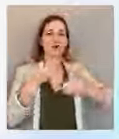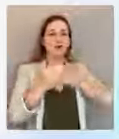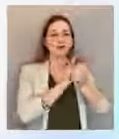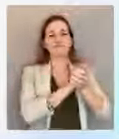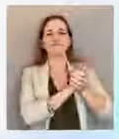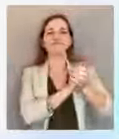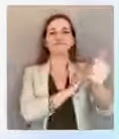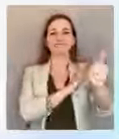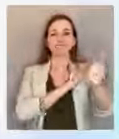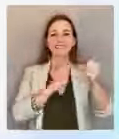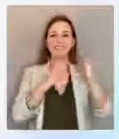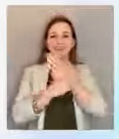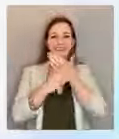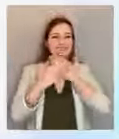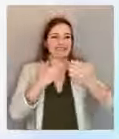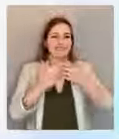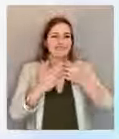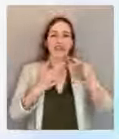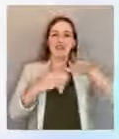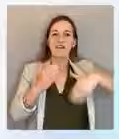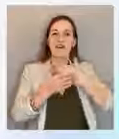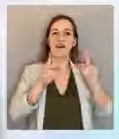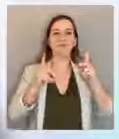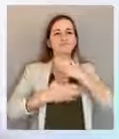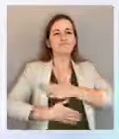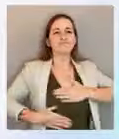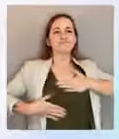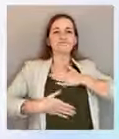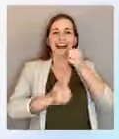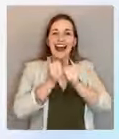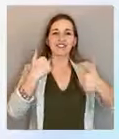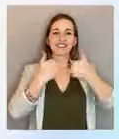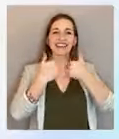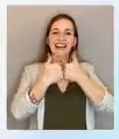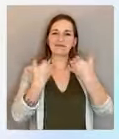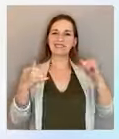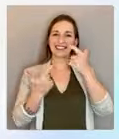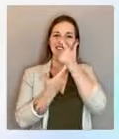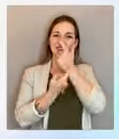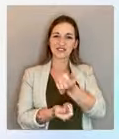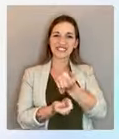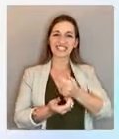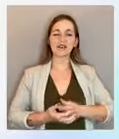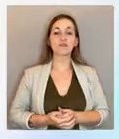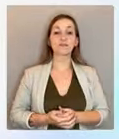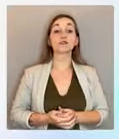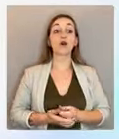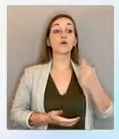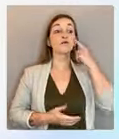you know, you could be the best player in the world, and every game is still interesting. So in "Half + Half,"